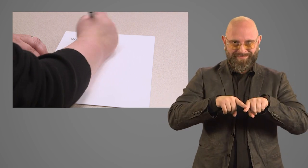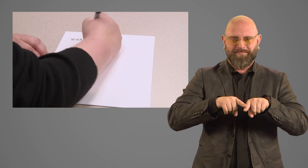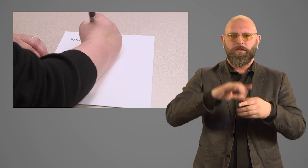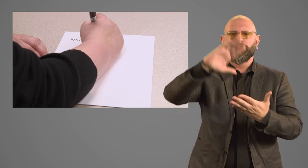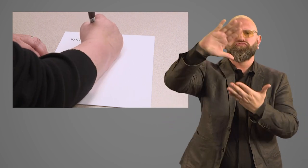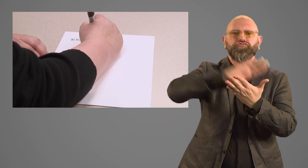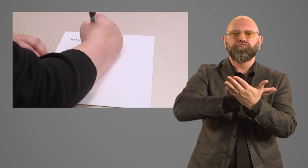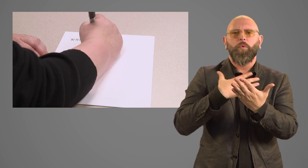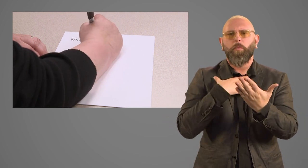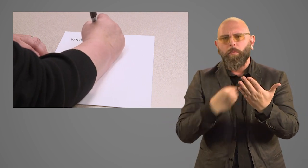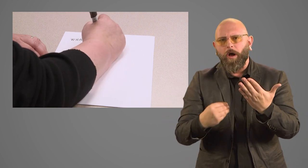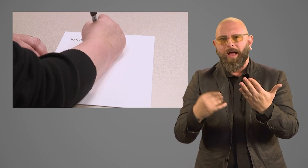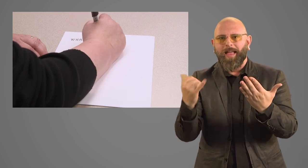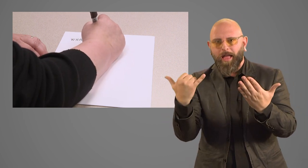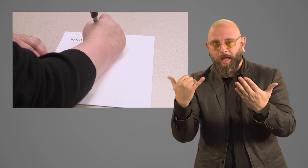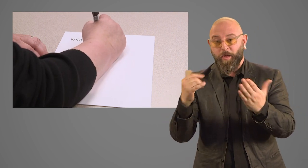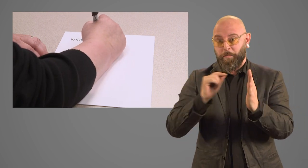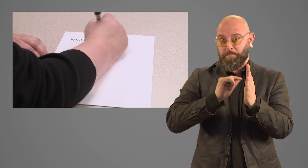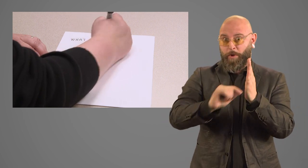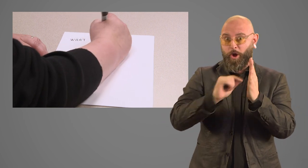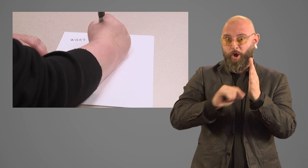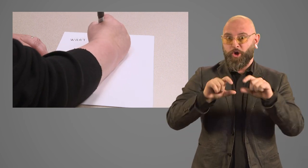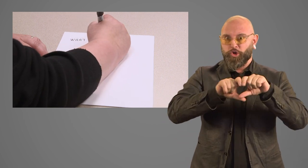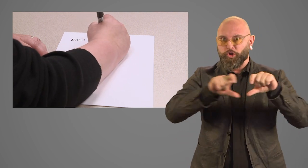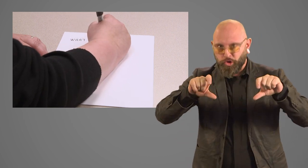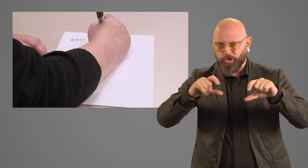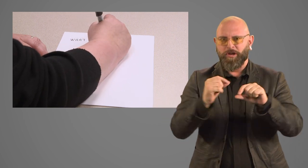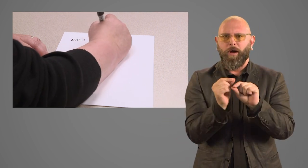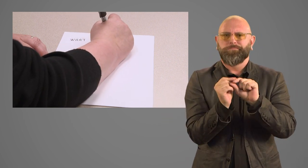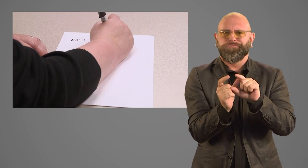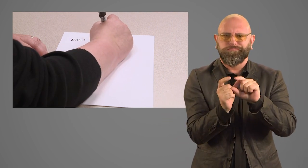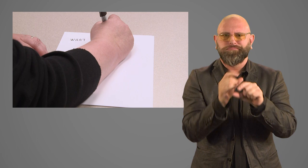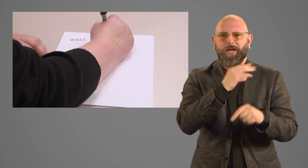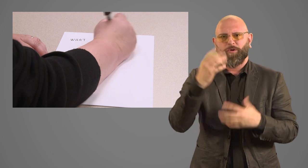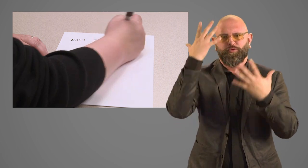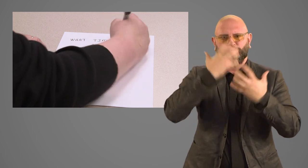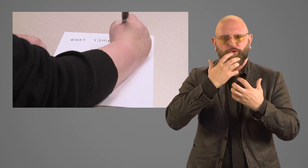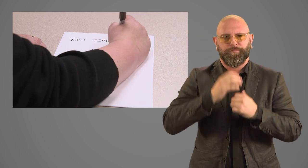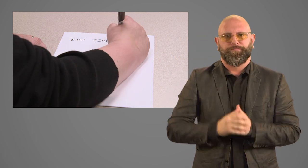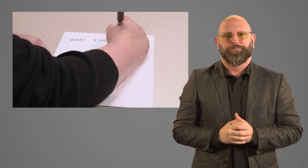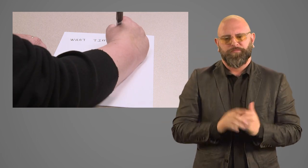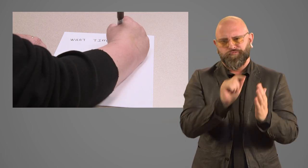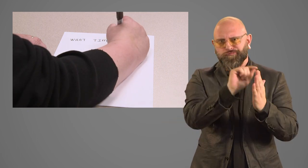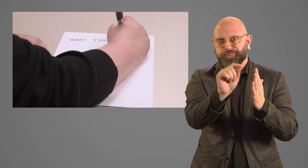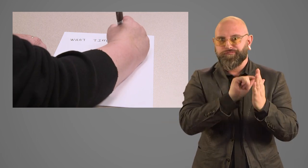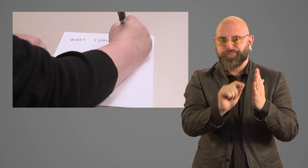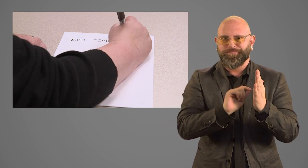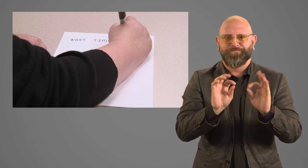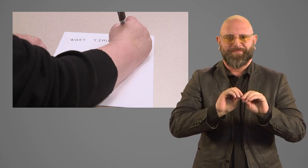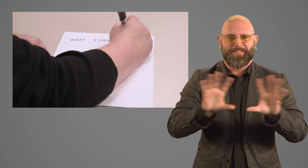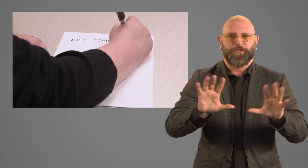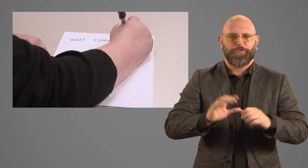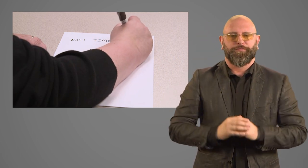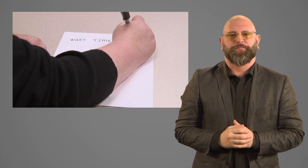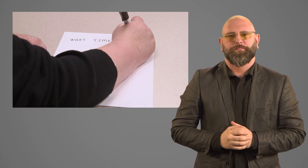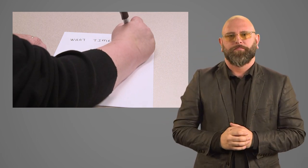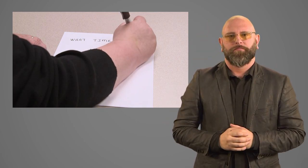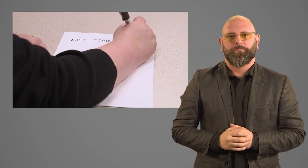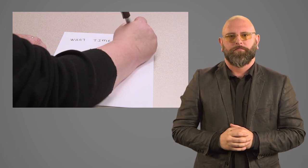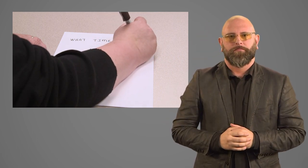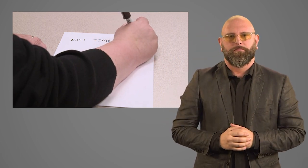Use a dark, broad-tipped marker and white or yellow paper.